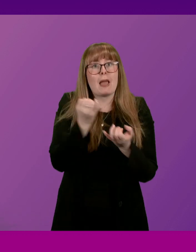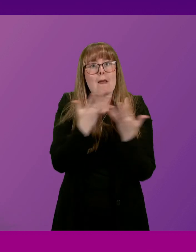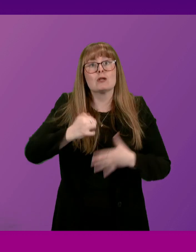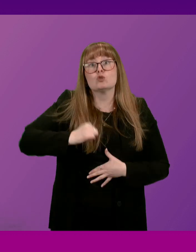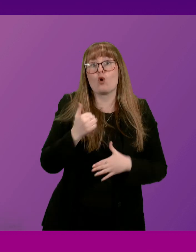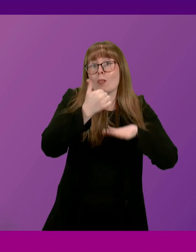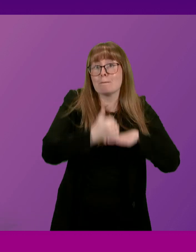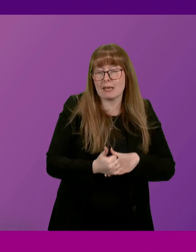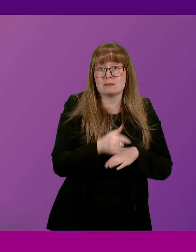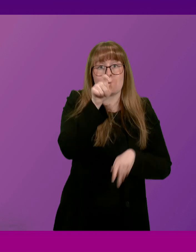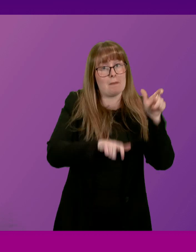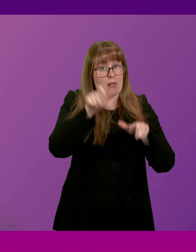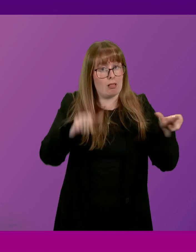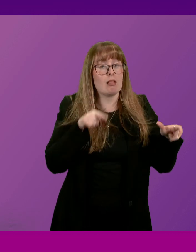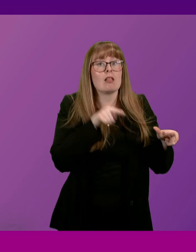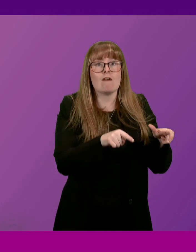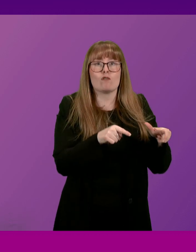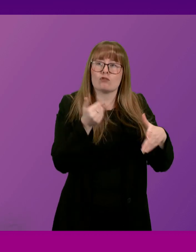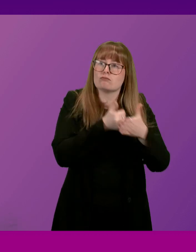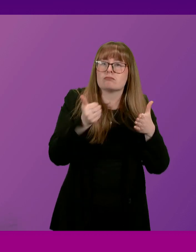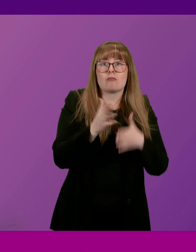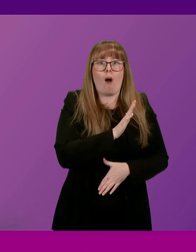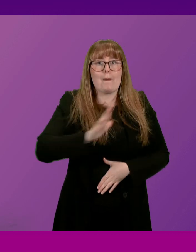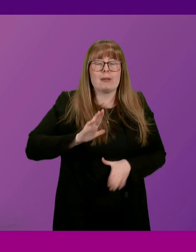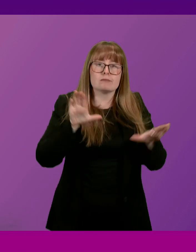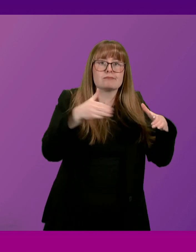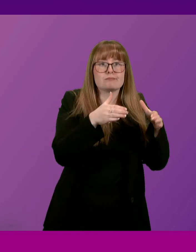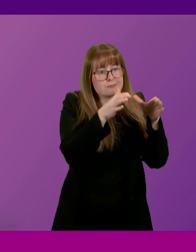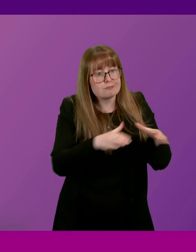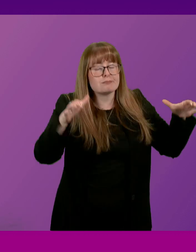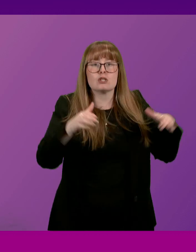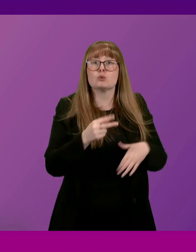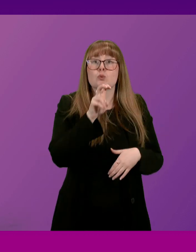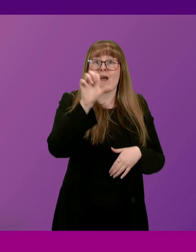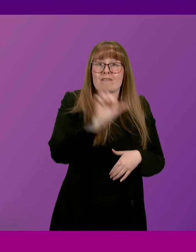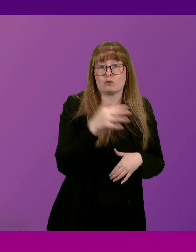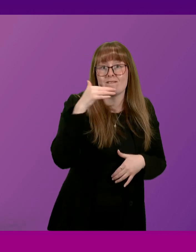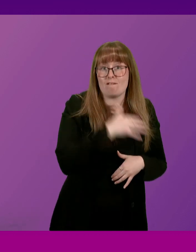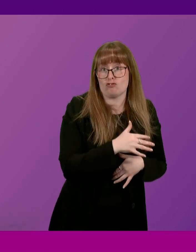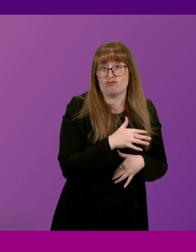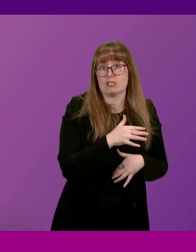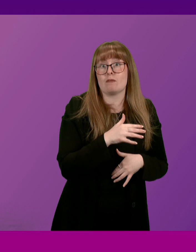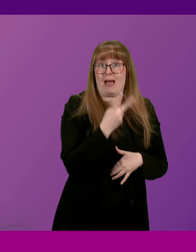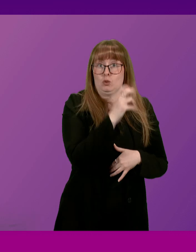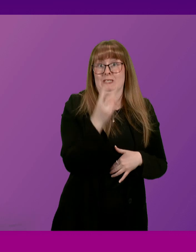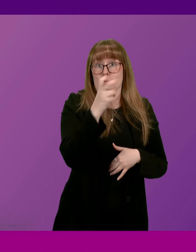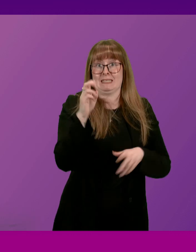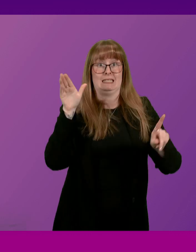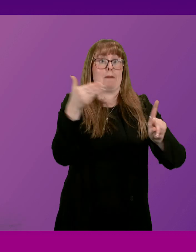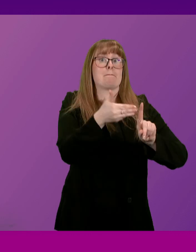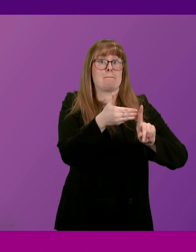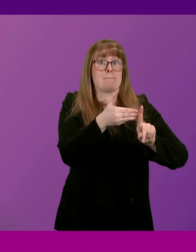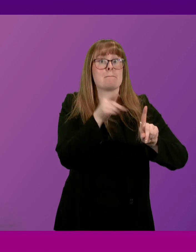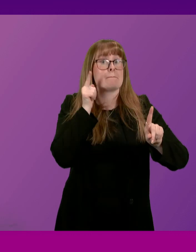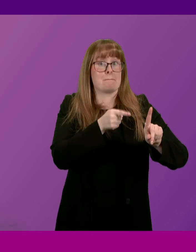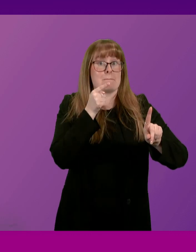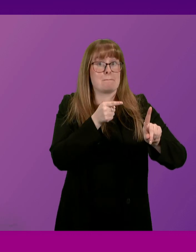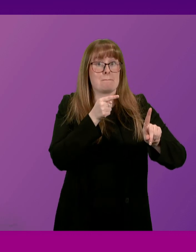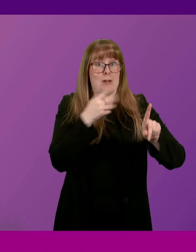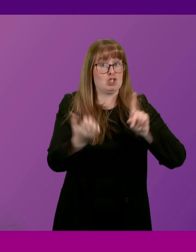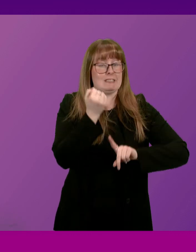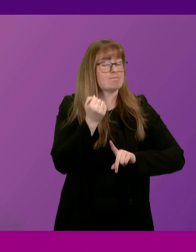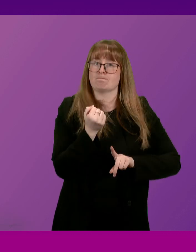personnel in the regular armed forces to 12,500 by 2020. That was not met,